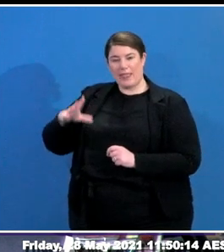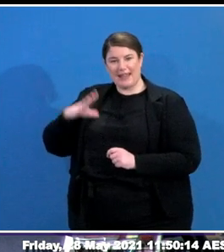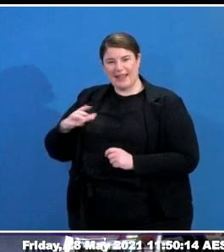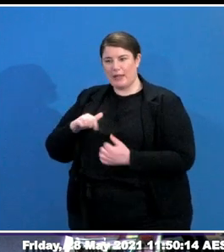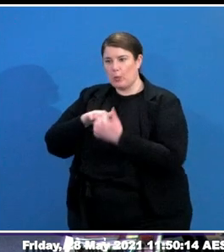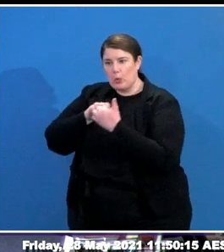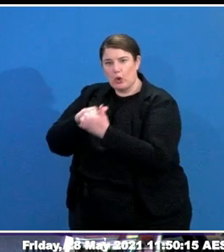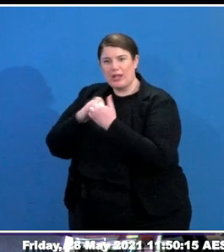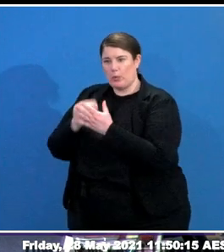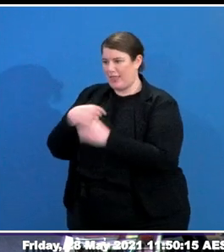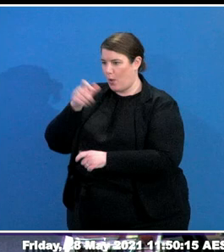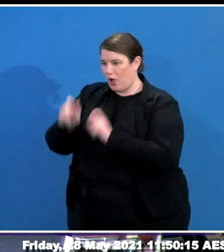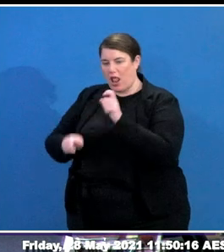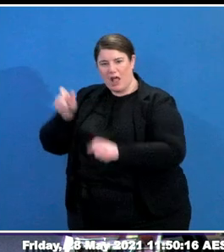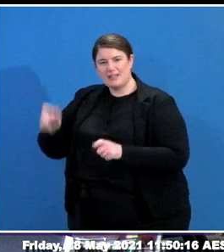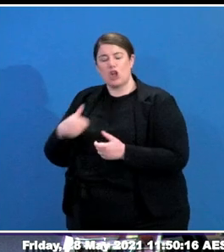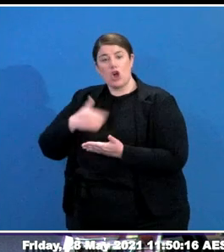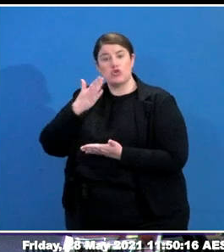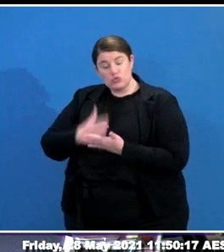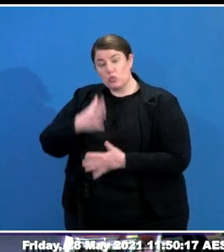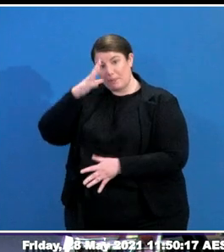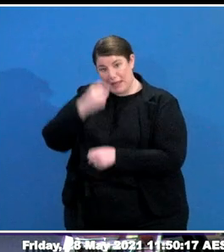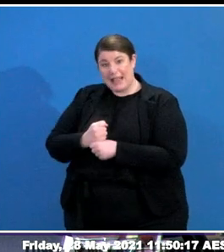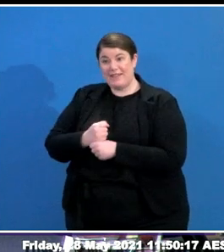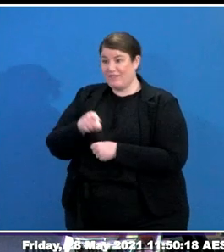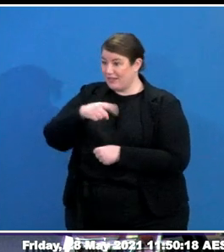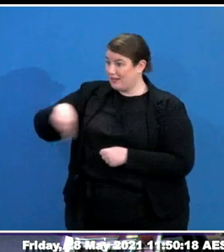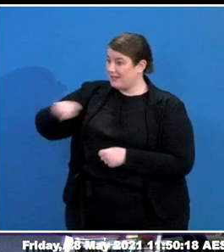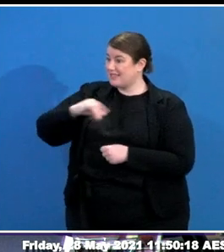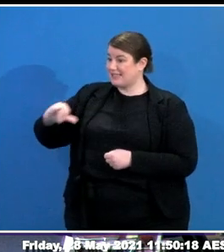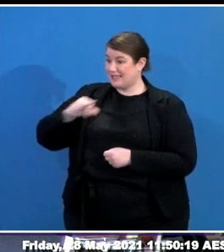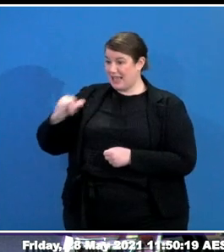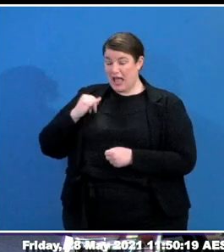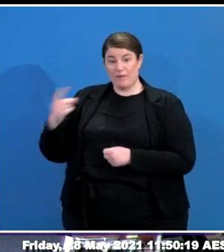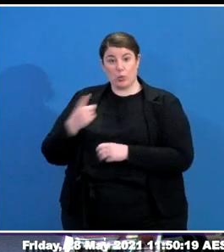our individual clients, and I truly believe that the staff who work there,